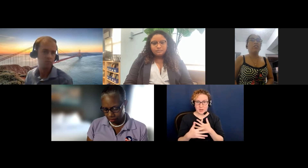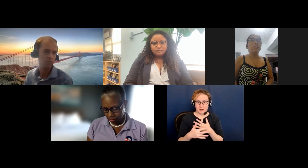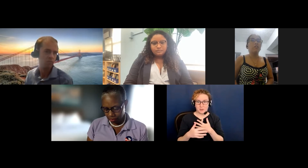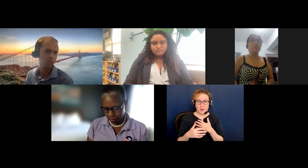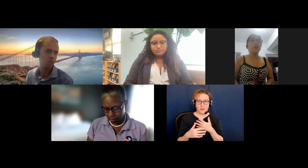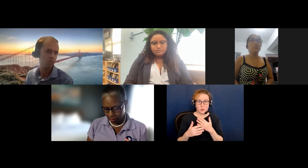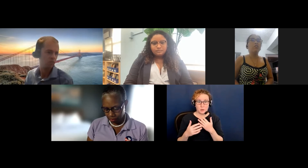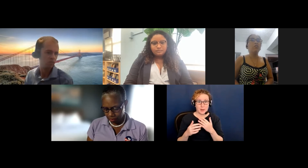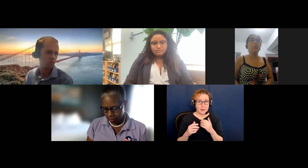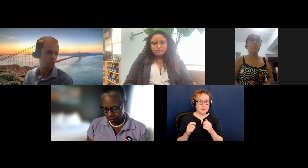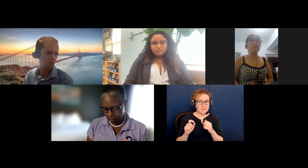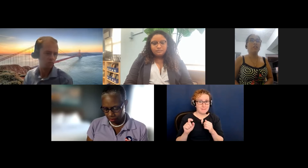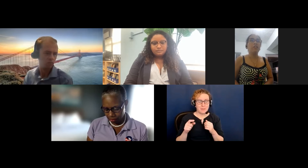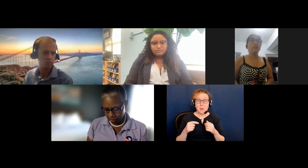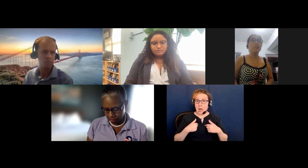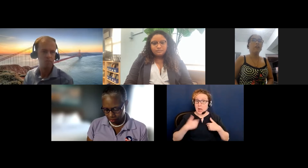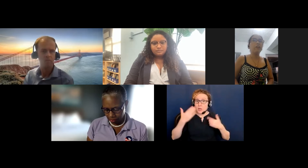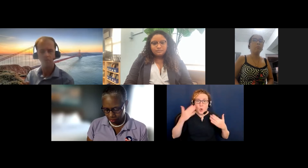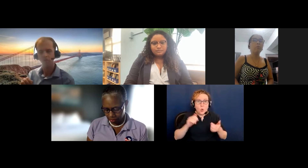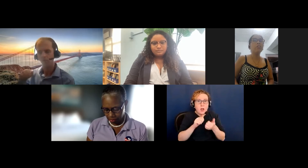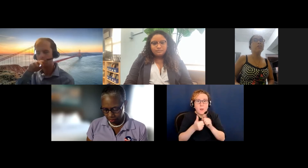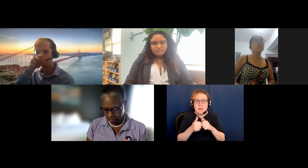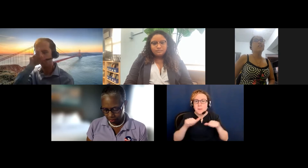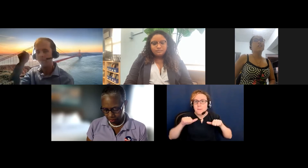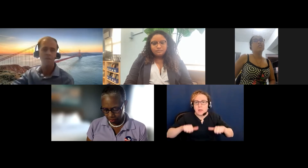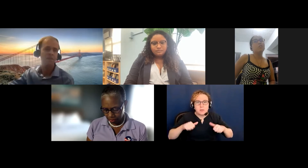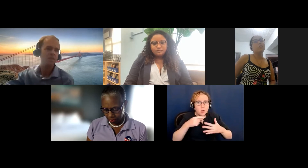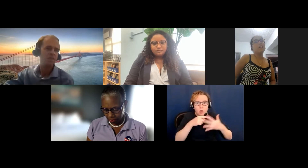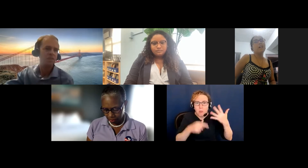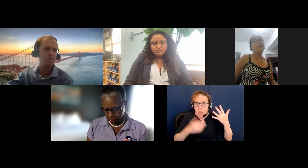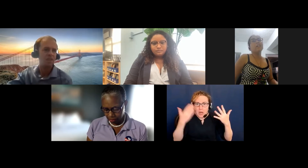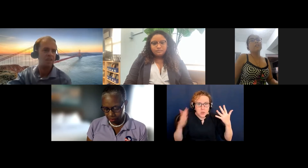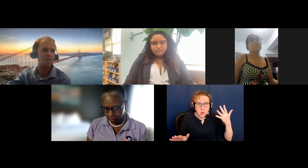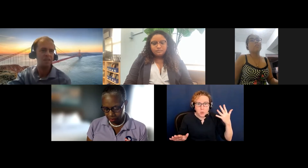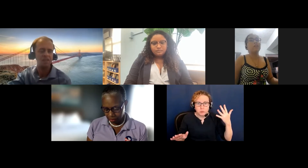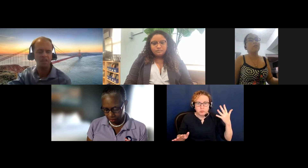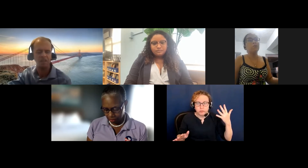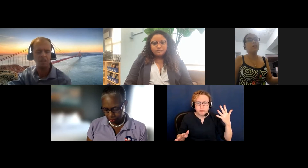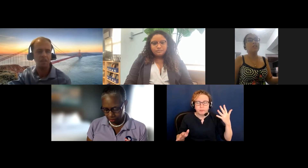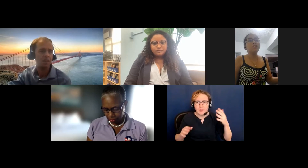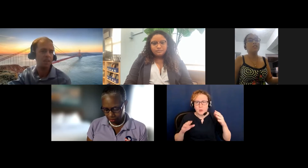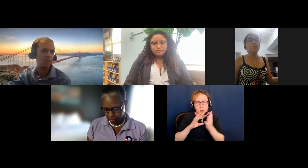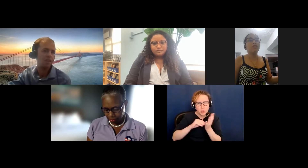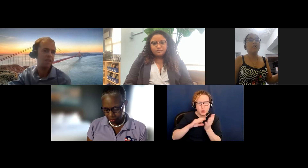things I could do or what things I needed help with. When I got there with that experience and